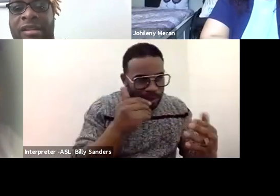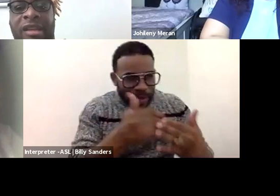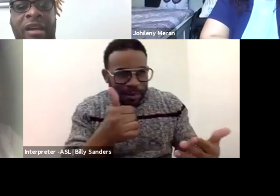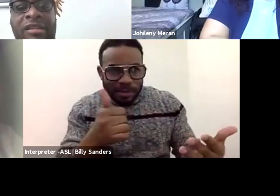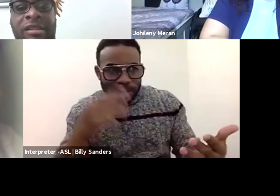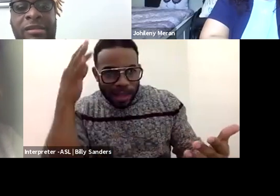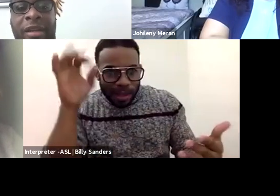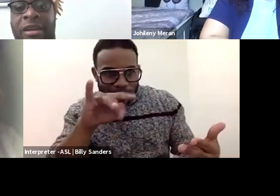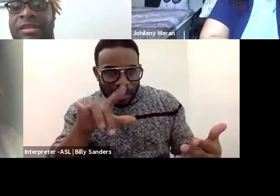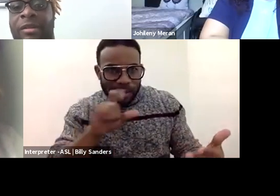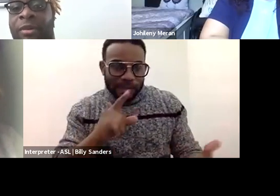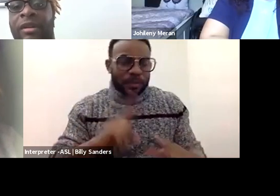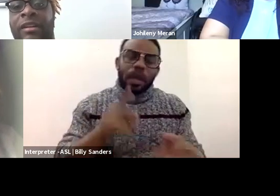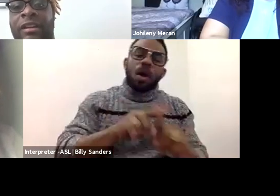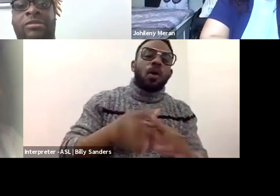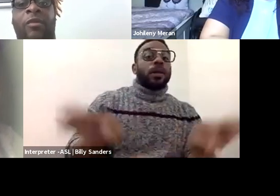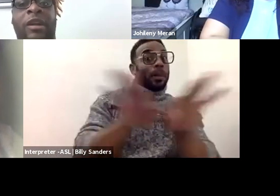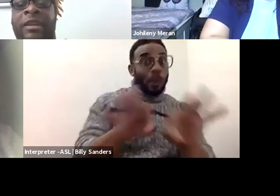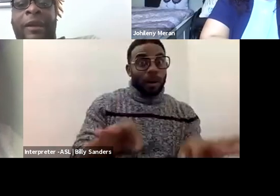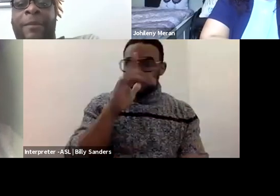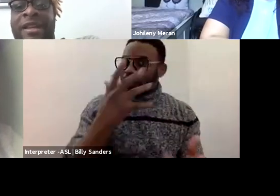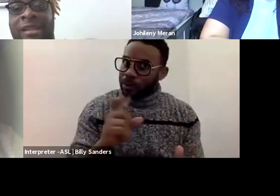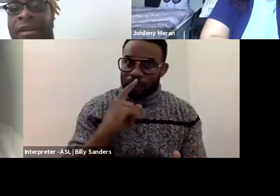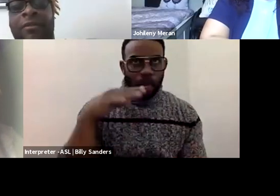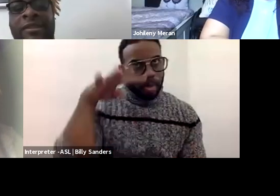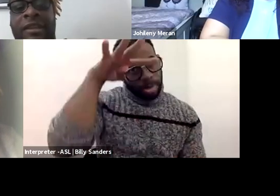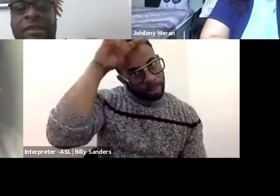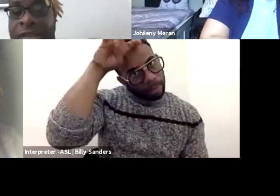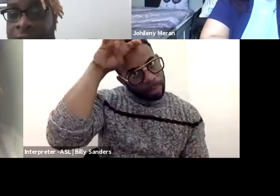hairstylist is, but it is also important because you don't want to be looking busted overseas.